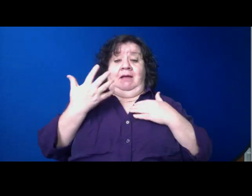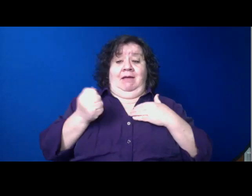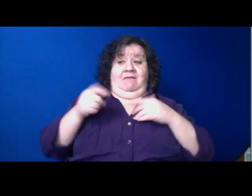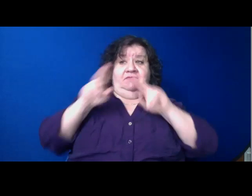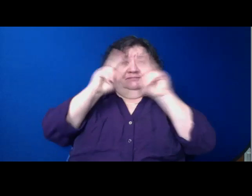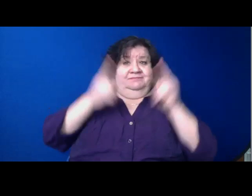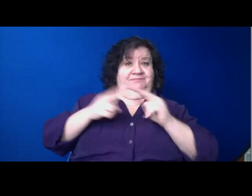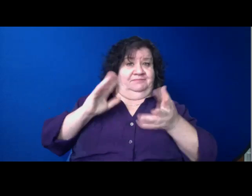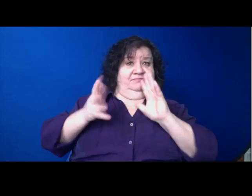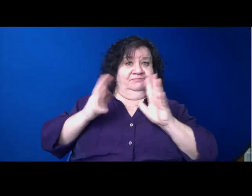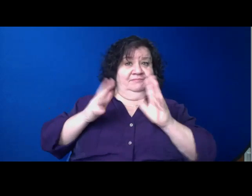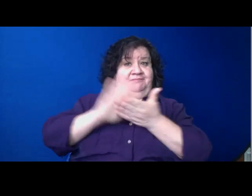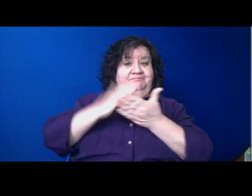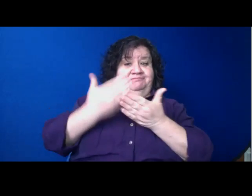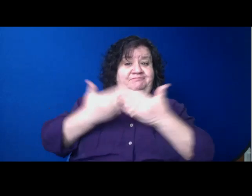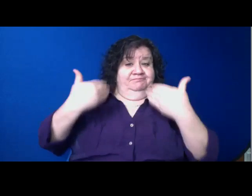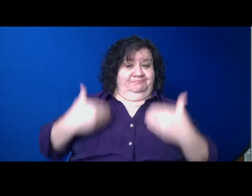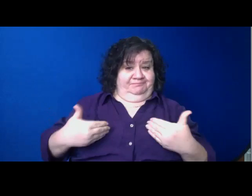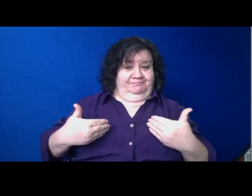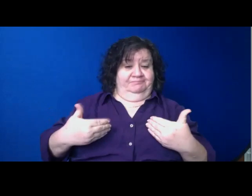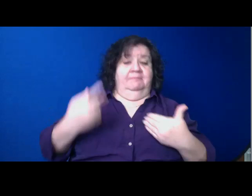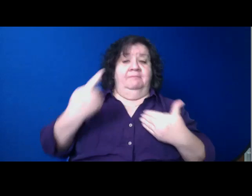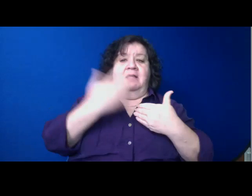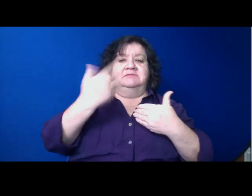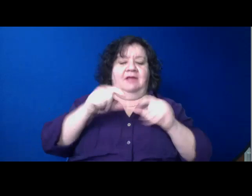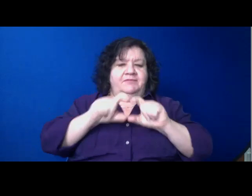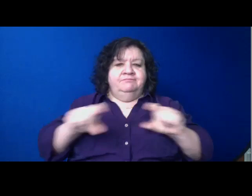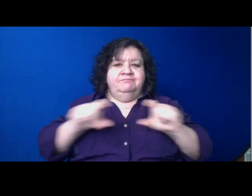yes they are available yep yeah so you can see the captioning at the bottom bottom of your